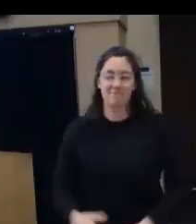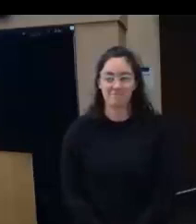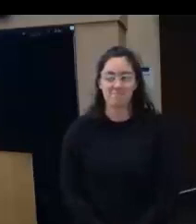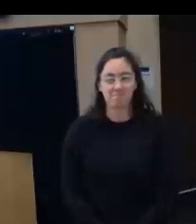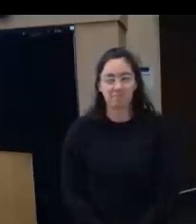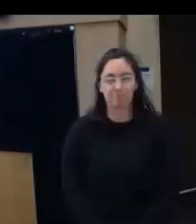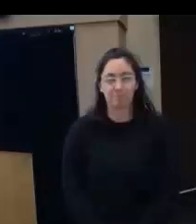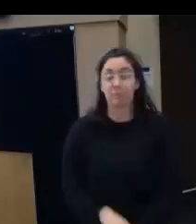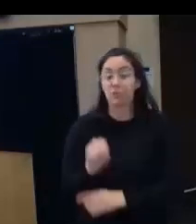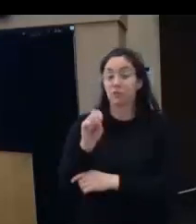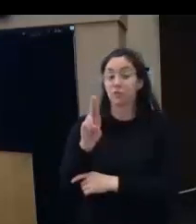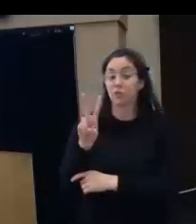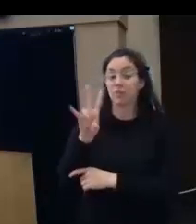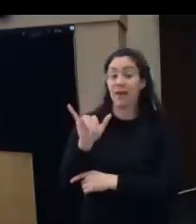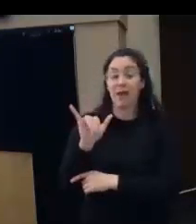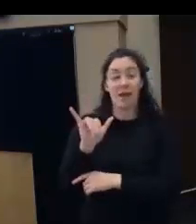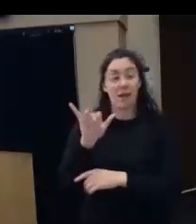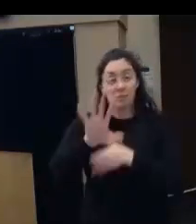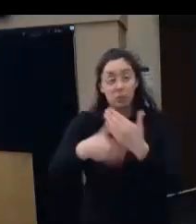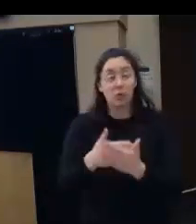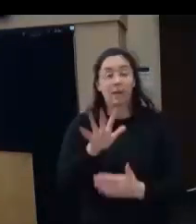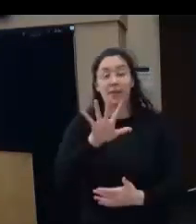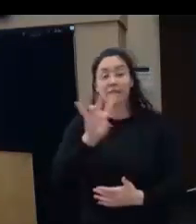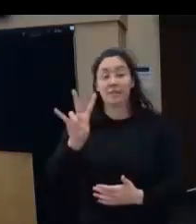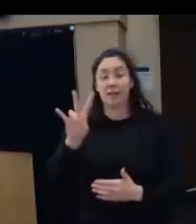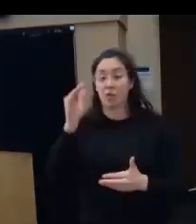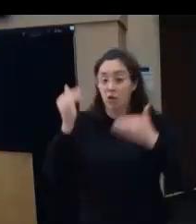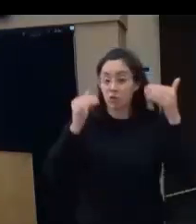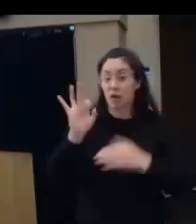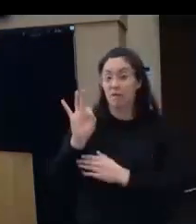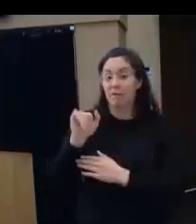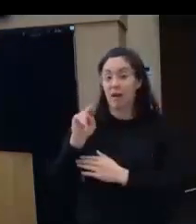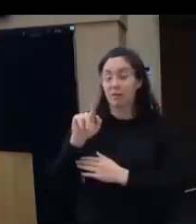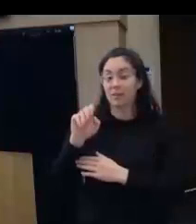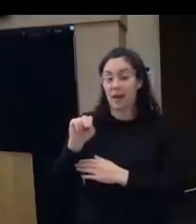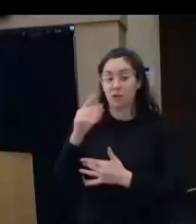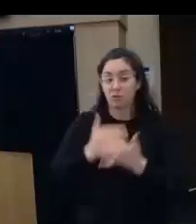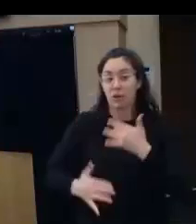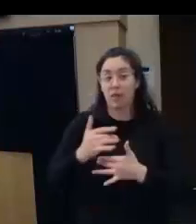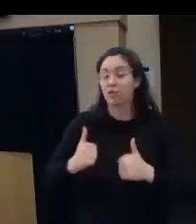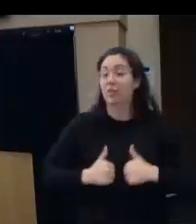this survey of 57 adults with Fontan circulation living in Australia New Zealand included an